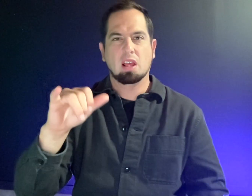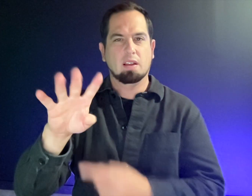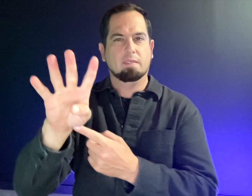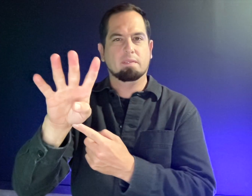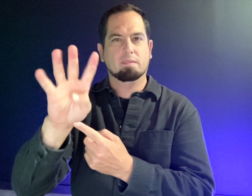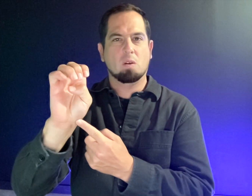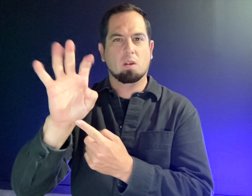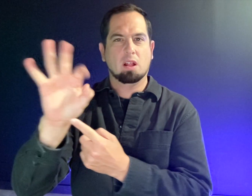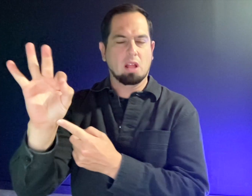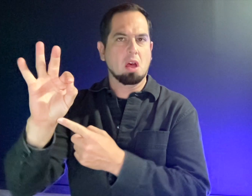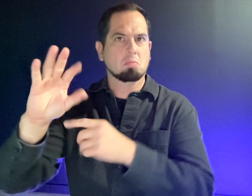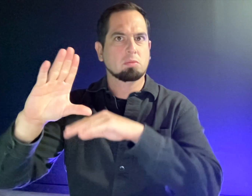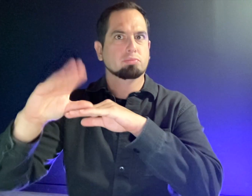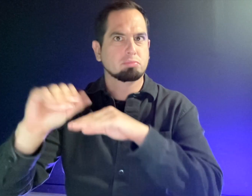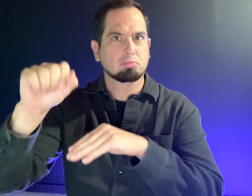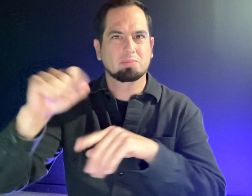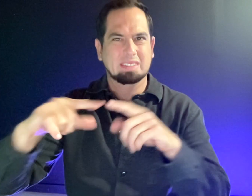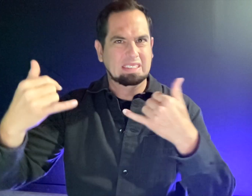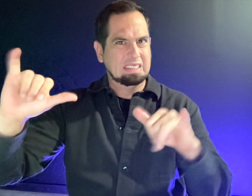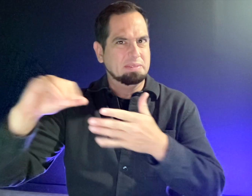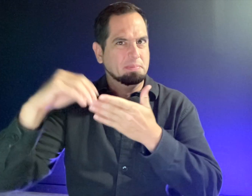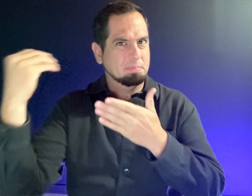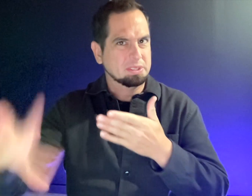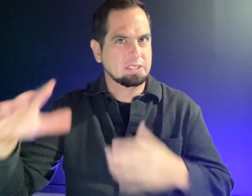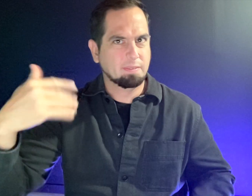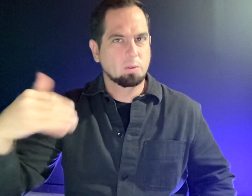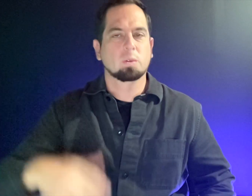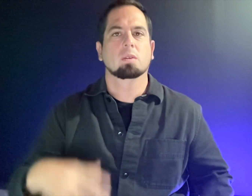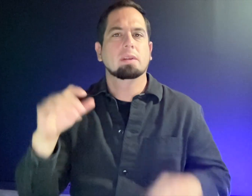The $499 price is lower but it’s still very expensive.